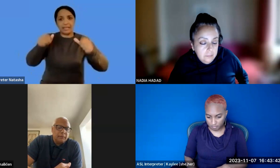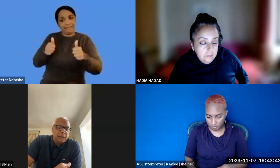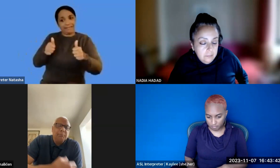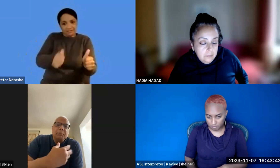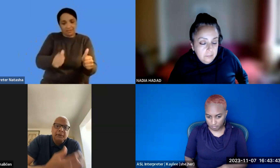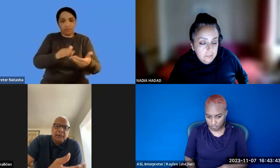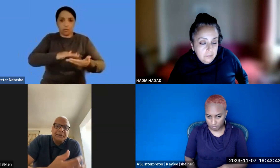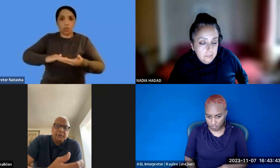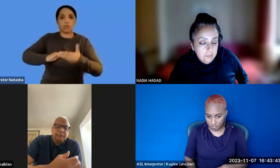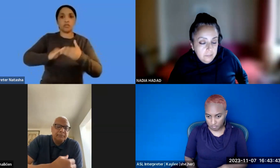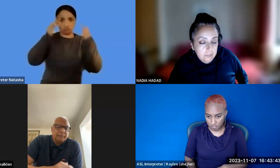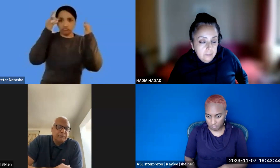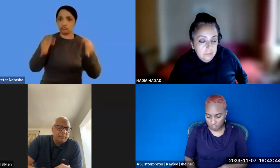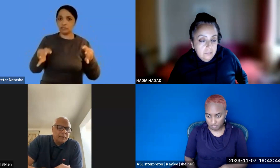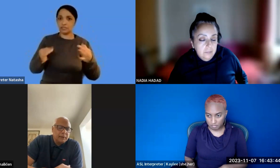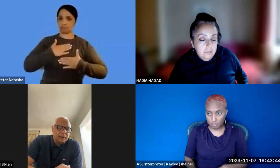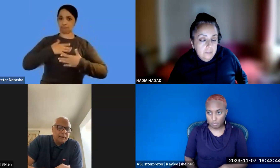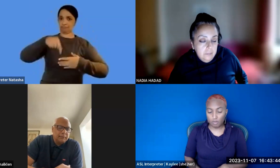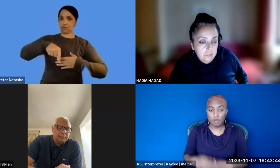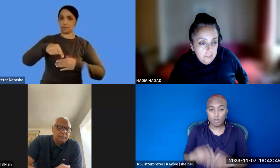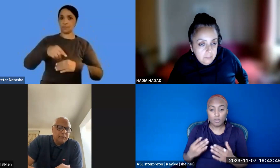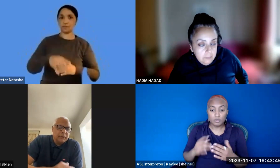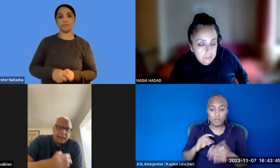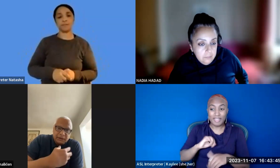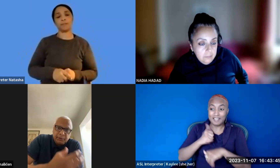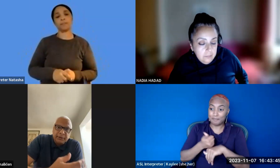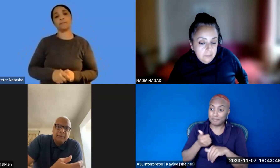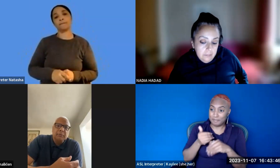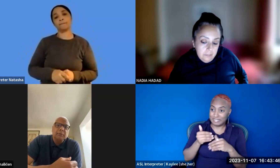in the implementation, gradually,